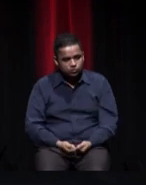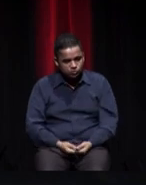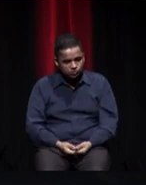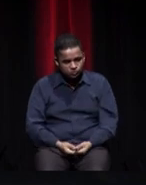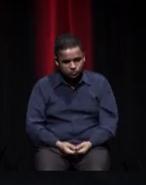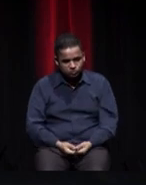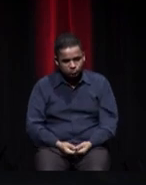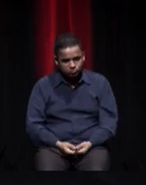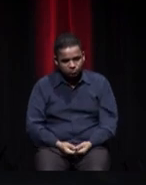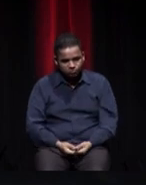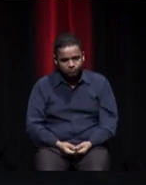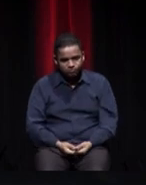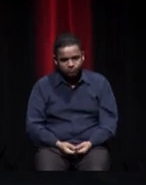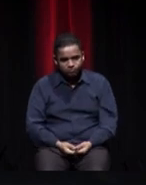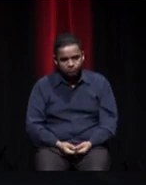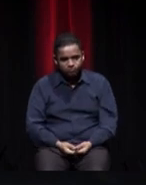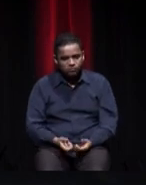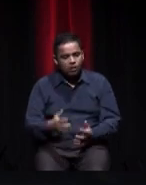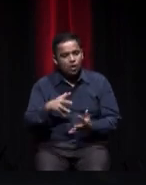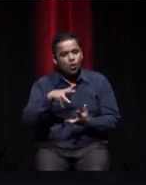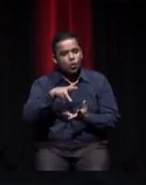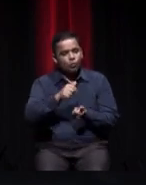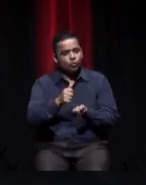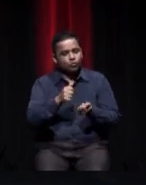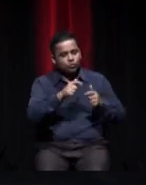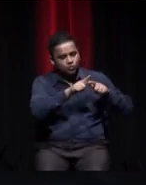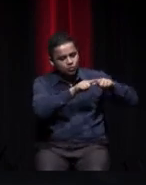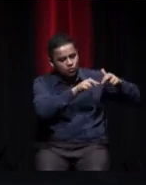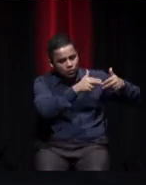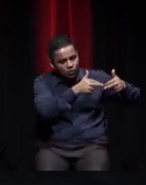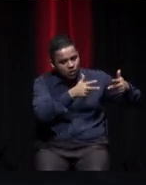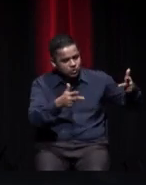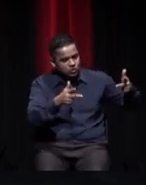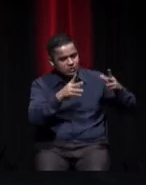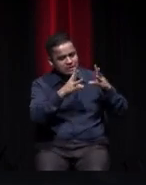It's a world whose materiality is unraveled